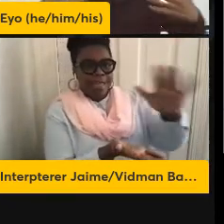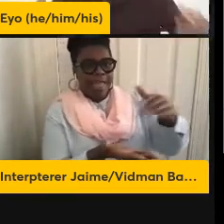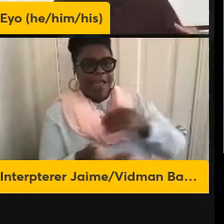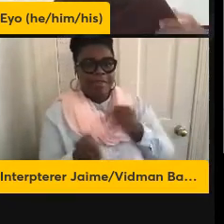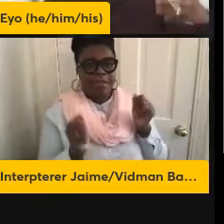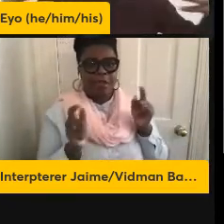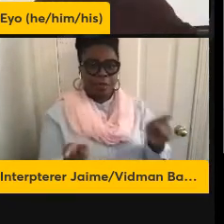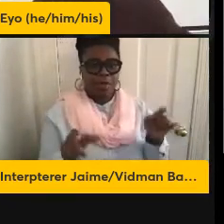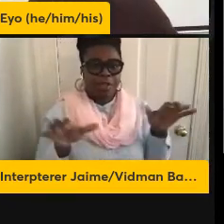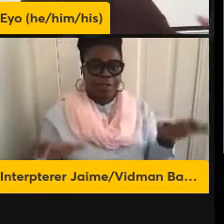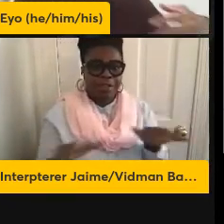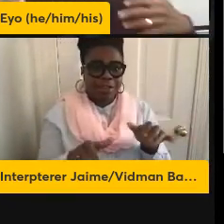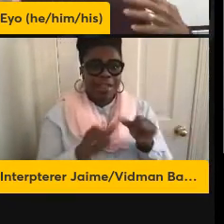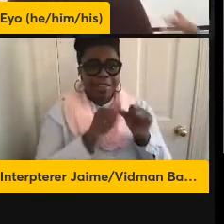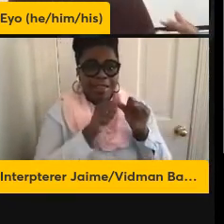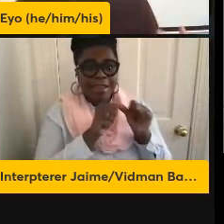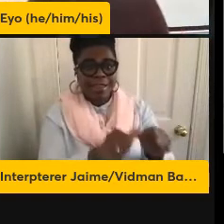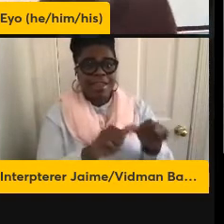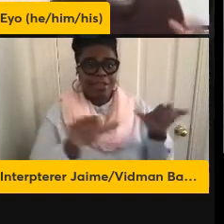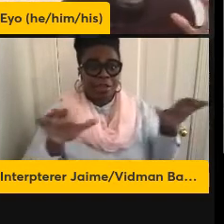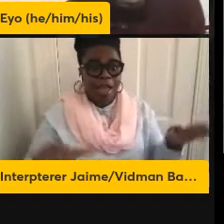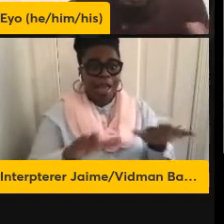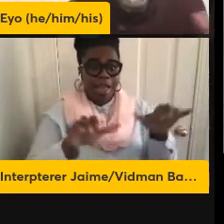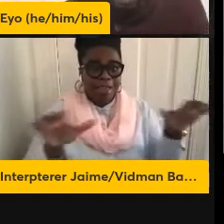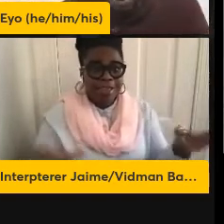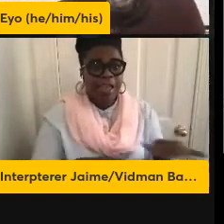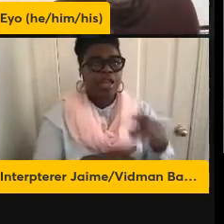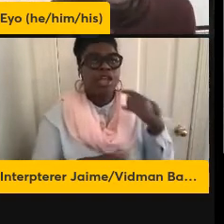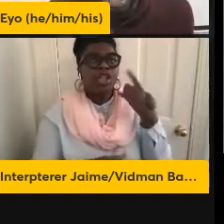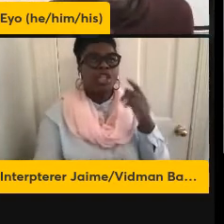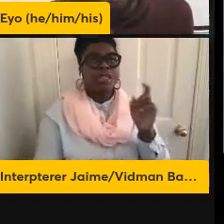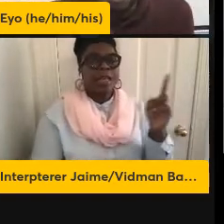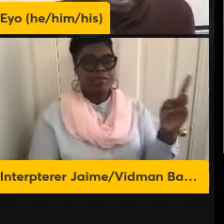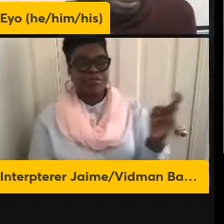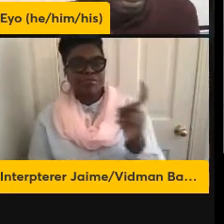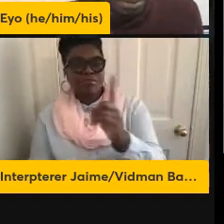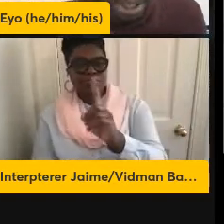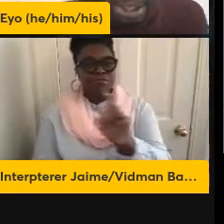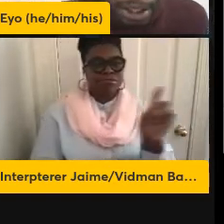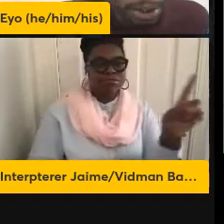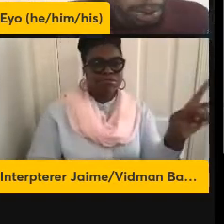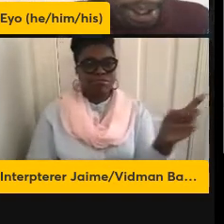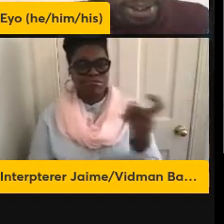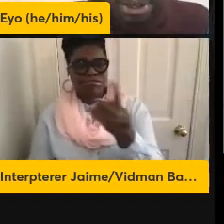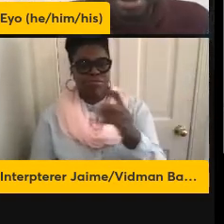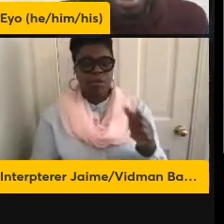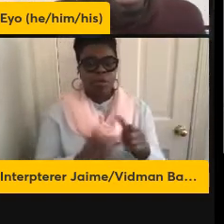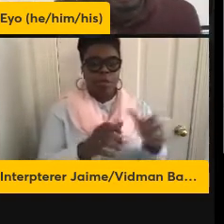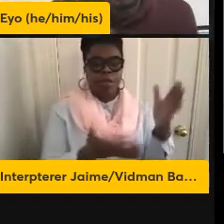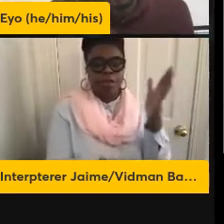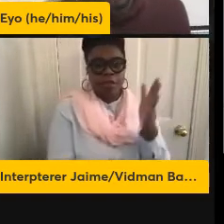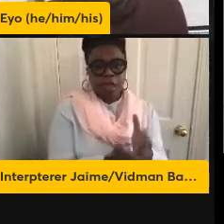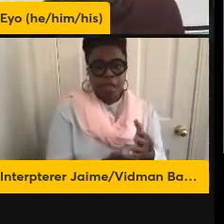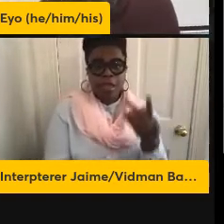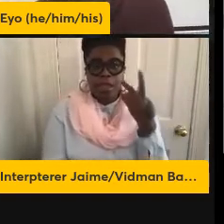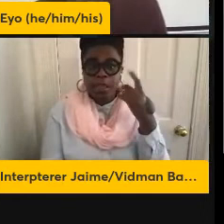they're constantly active, almost like they're pacing around without stop. This is what he saw in females. But when he looked